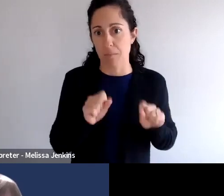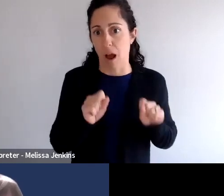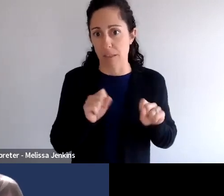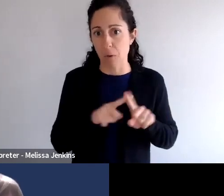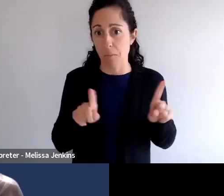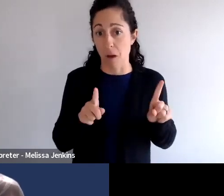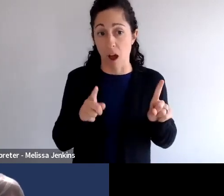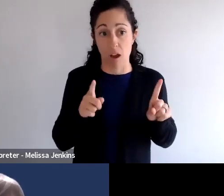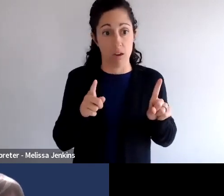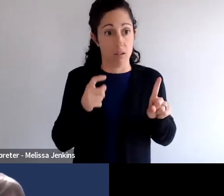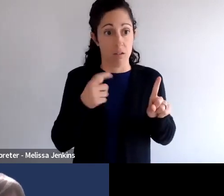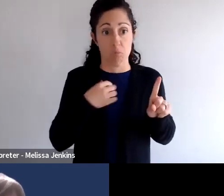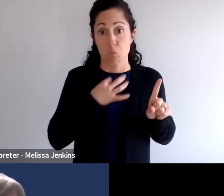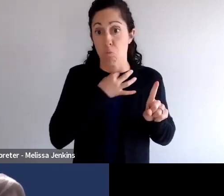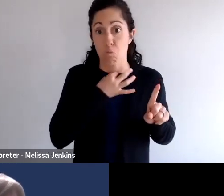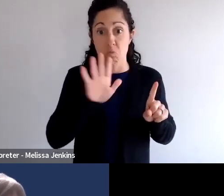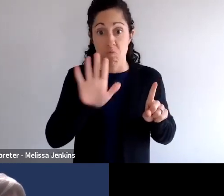For instance, when we launched to another vision